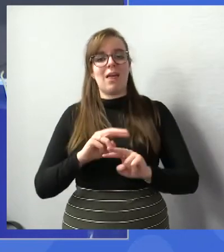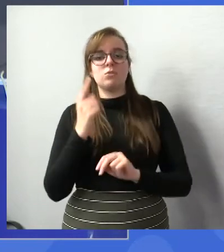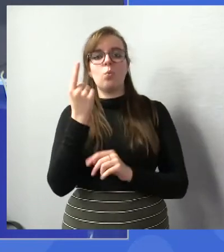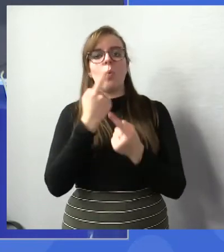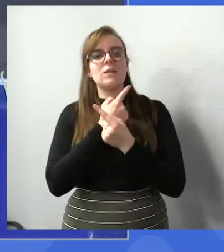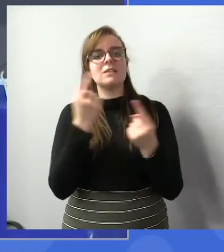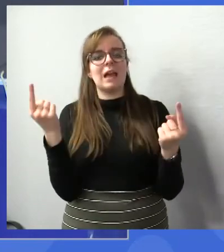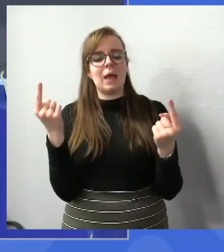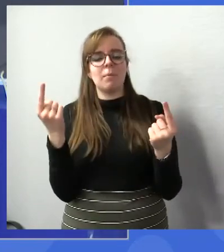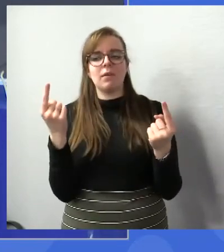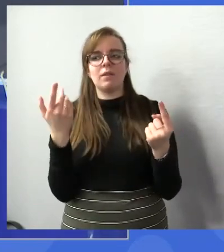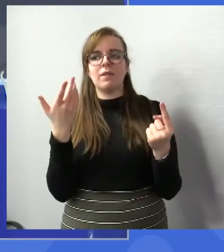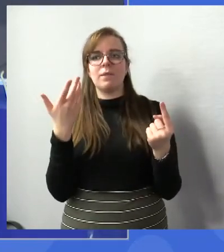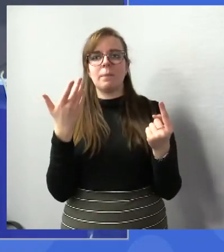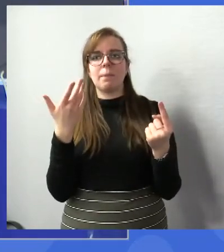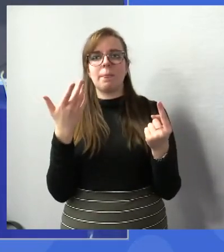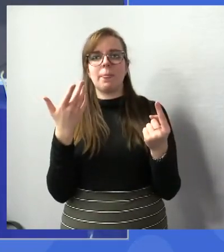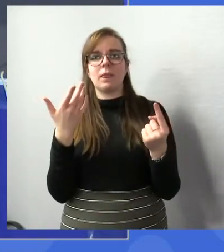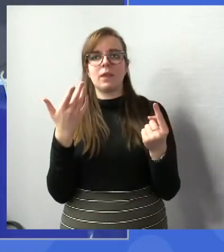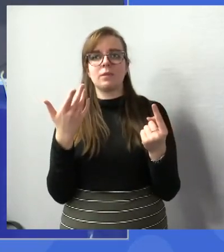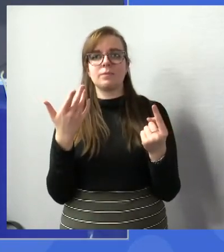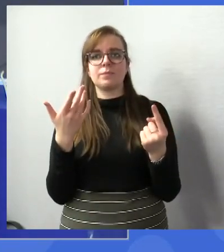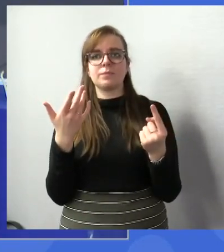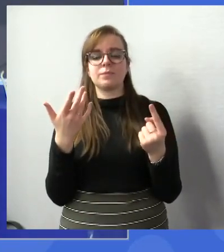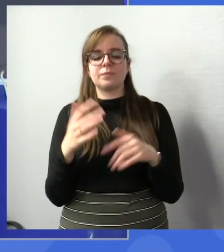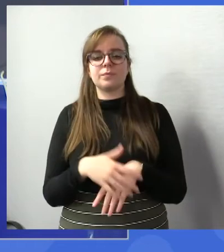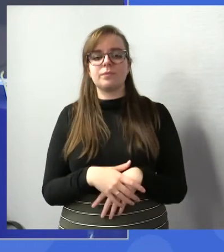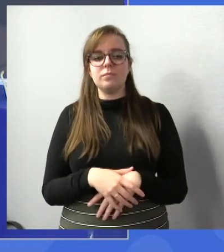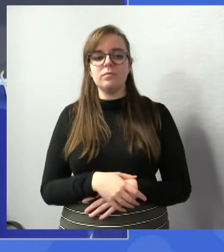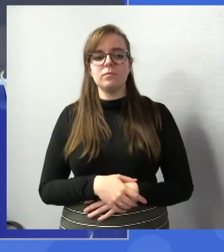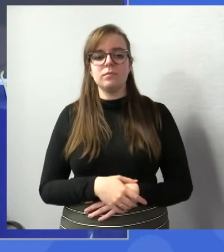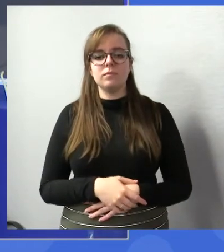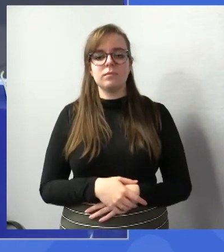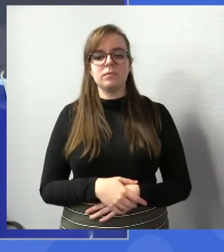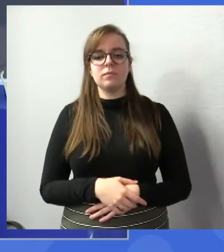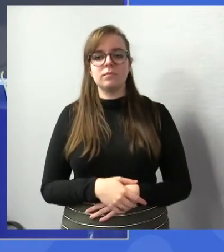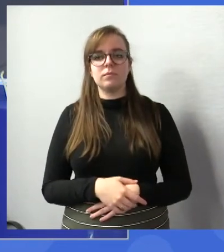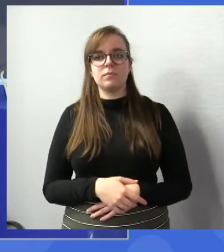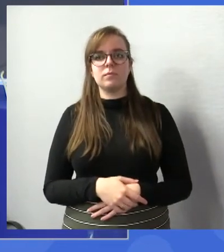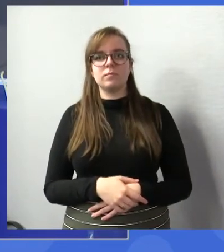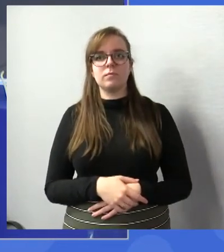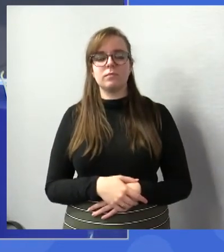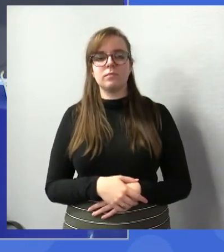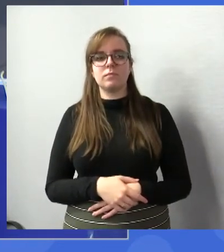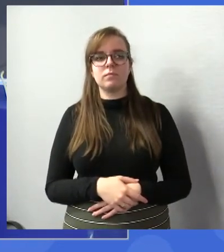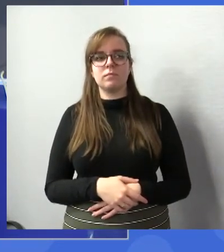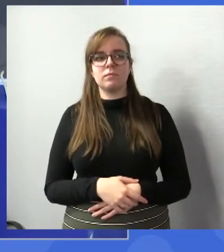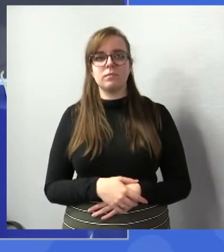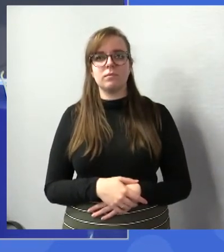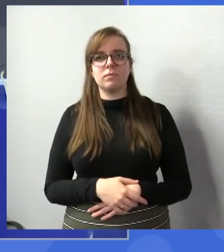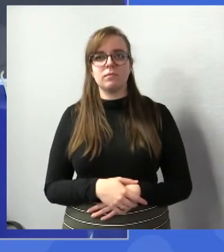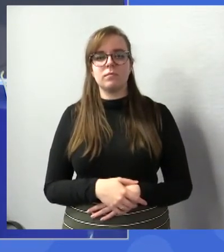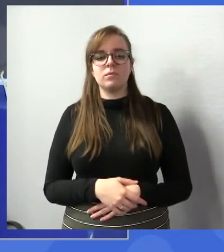that came to the the sixty seven statements that we looked up at the